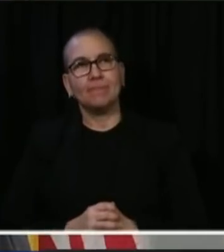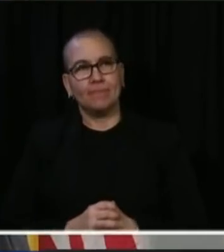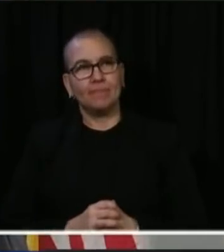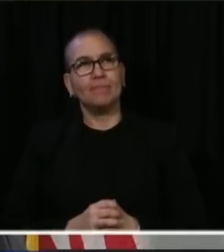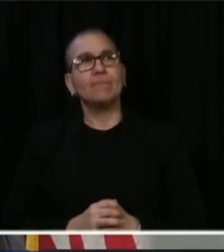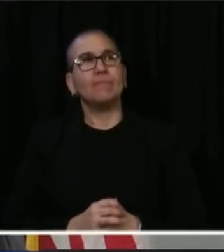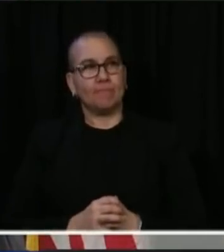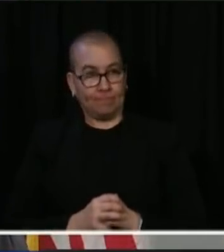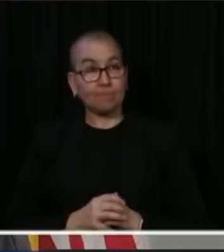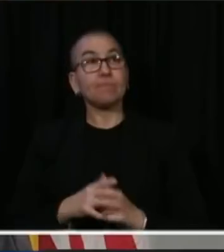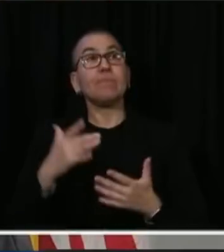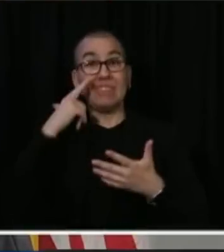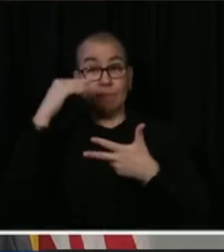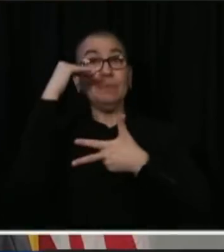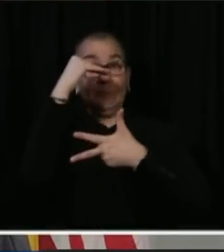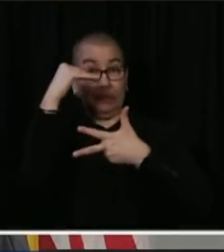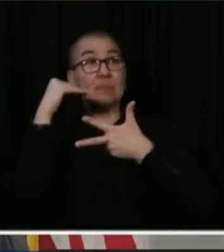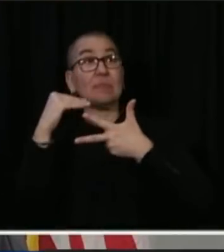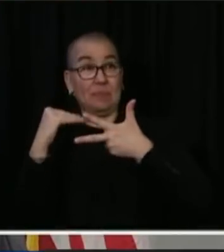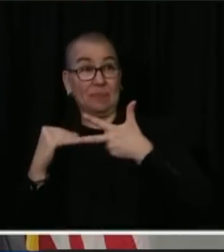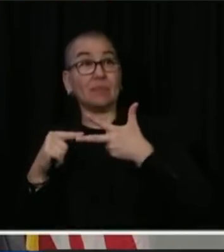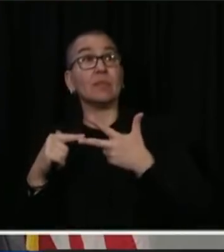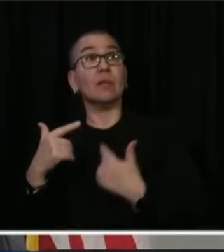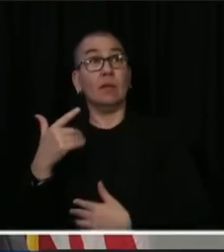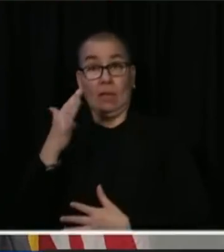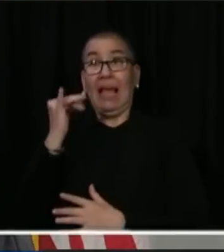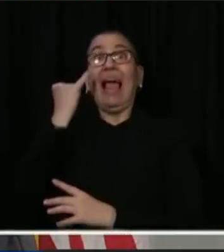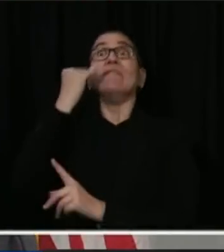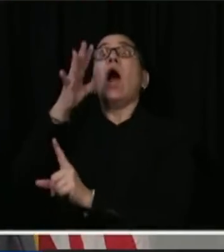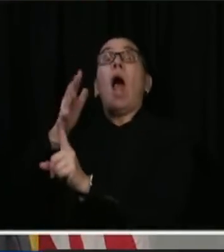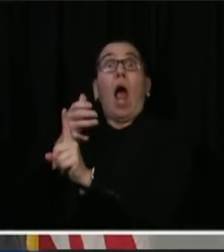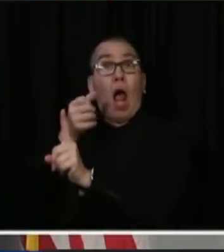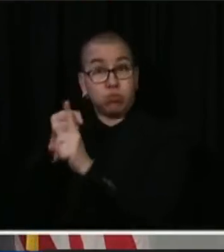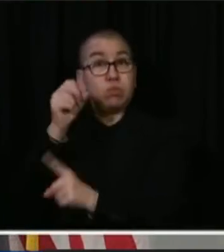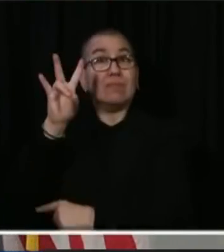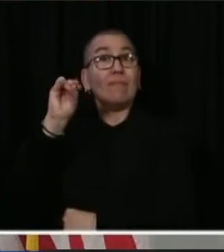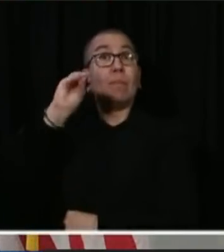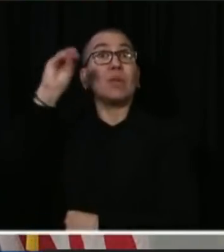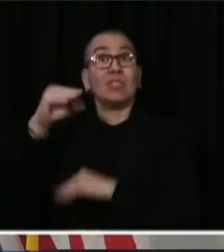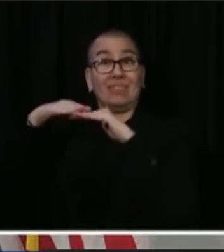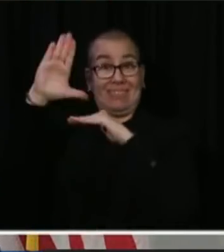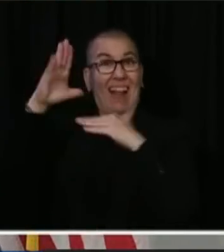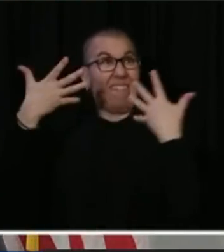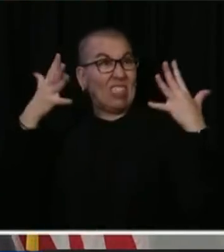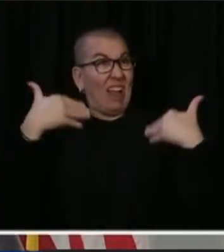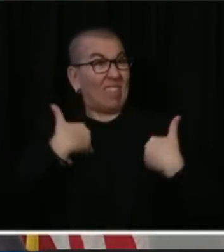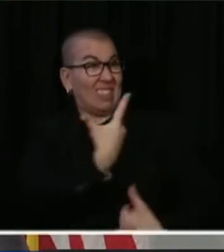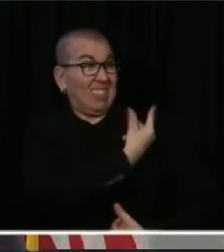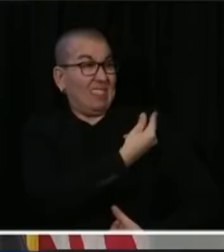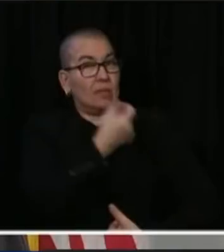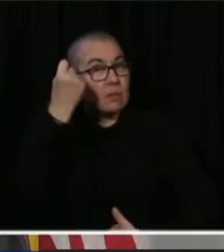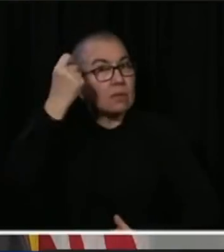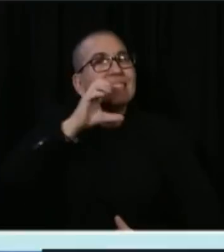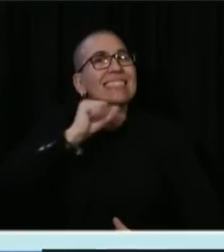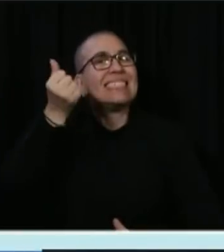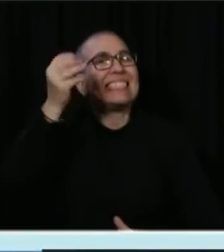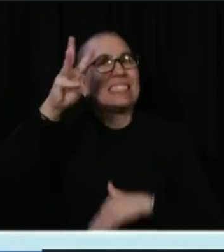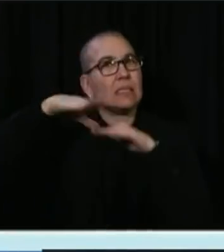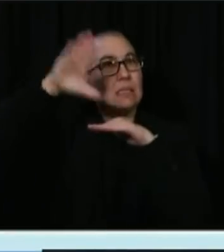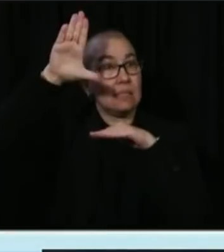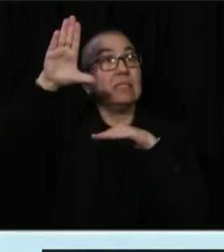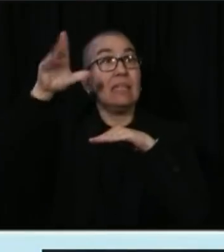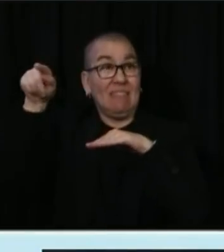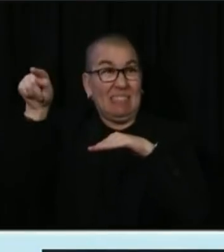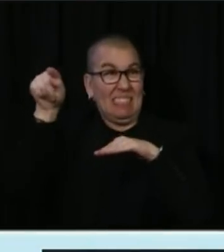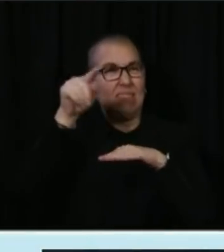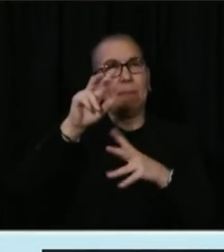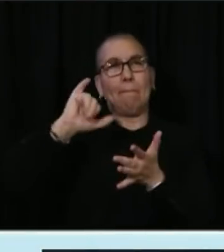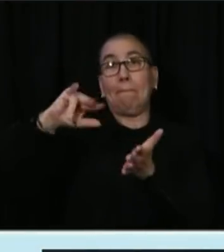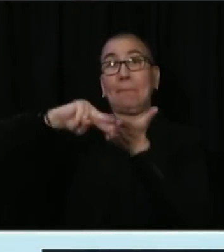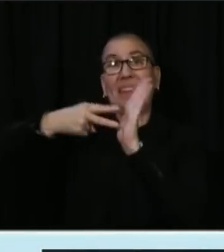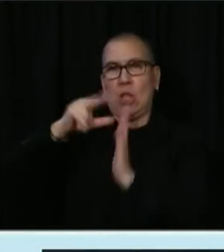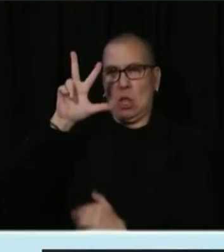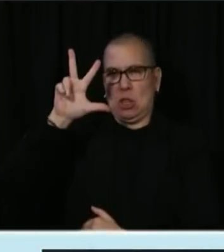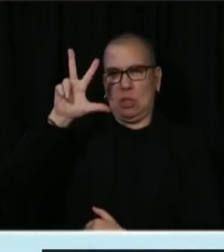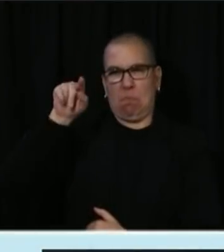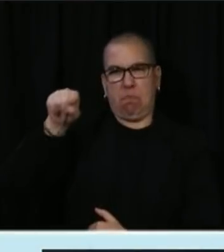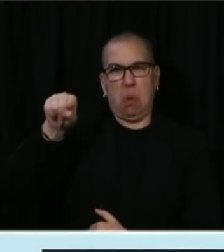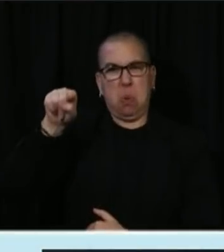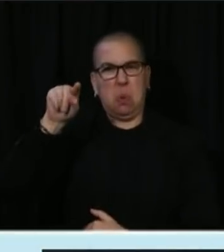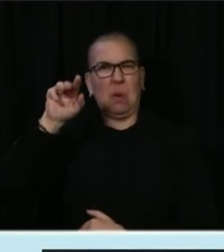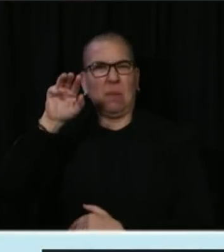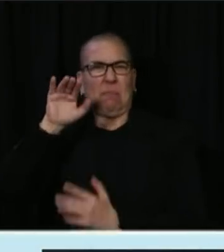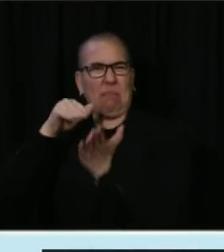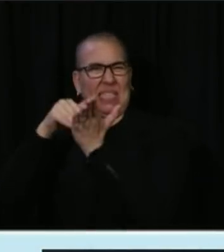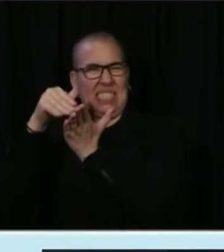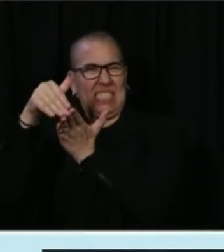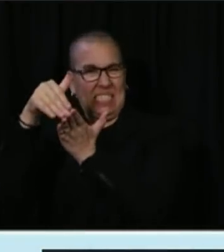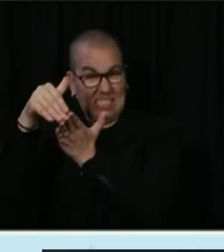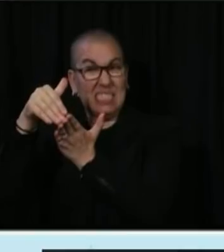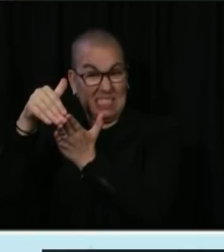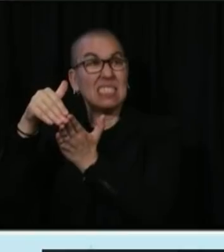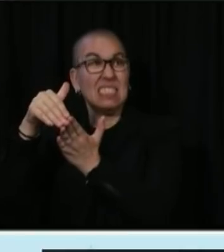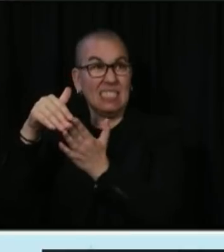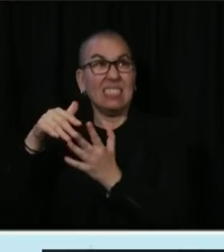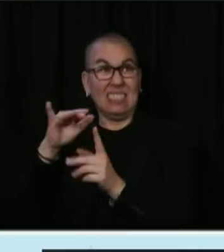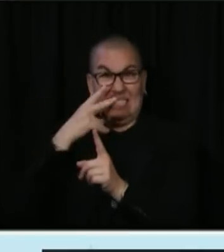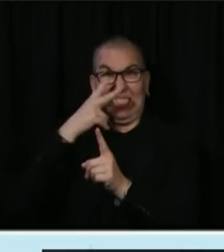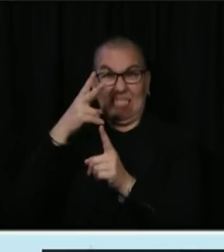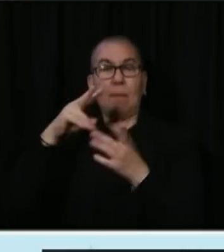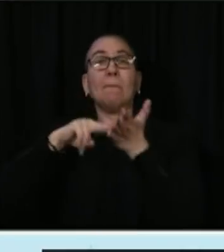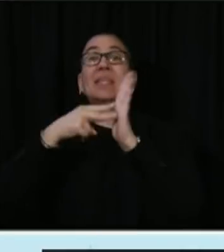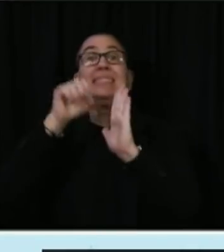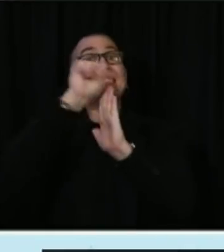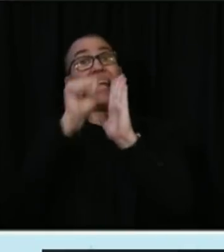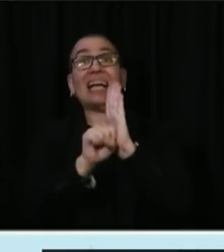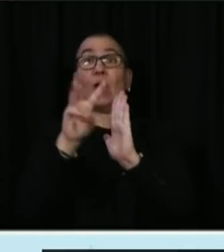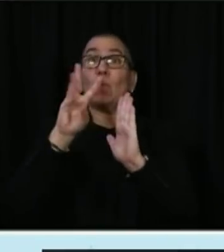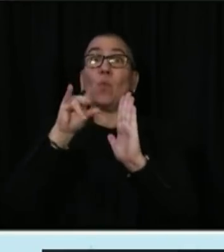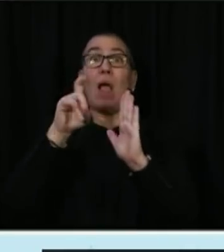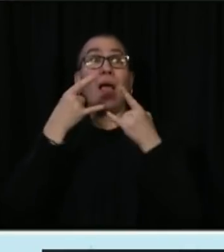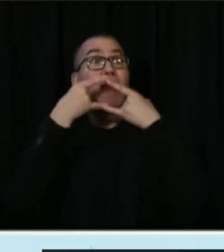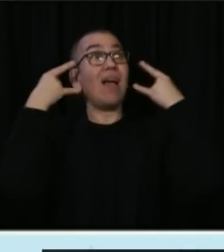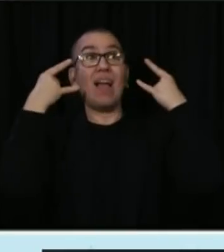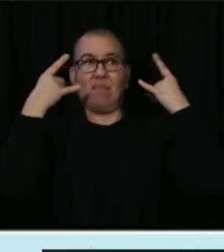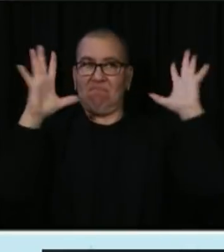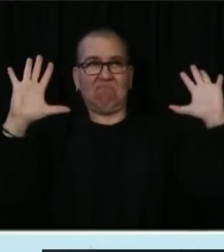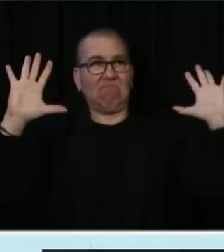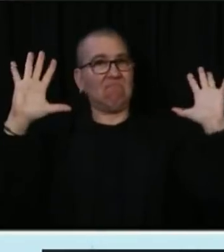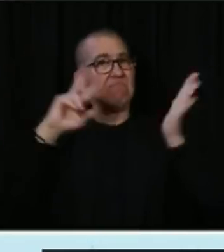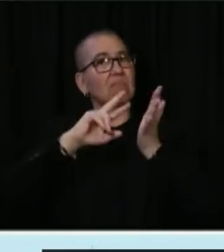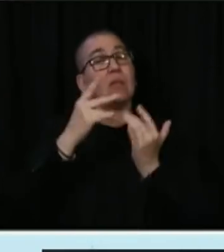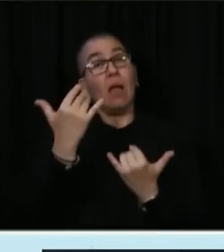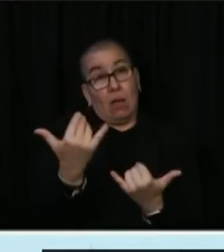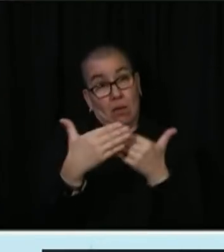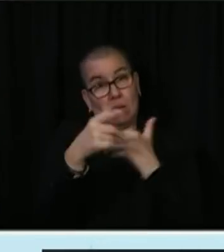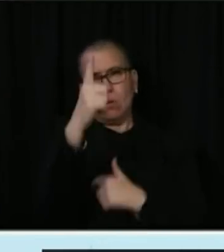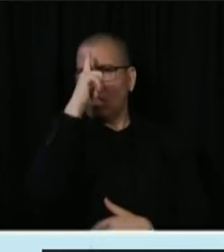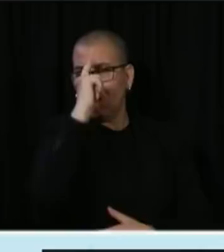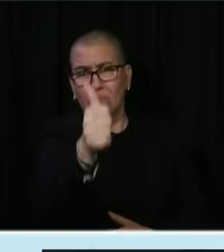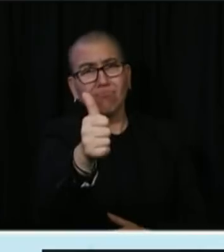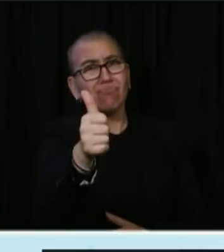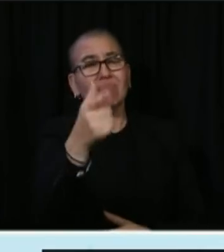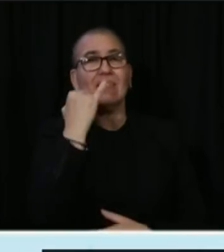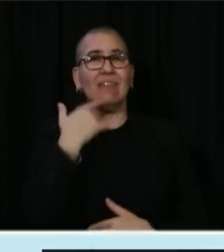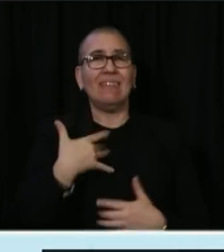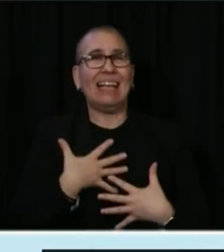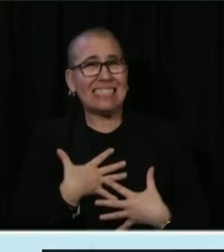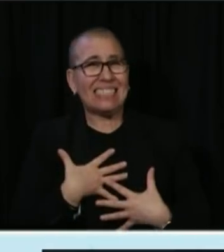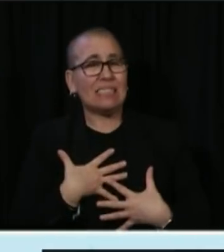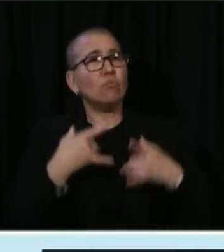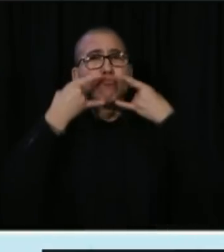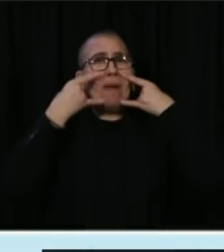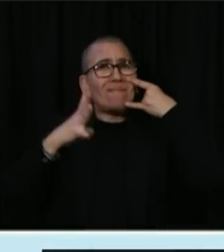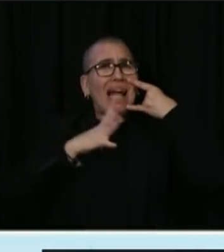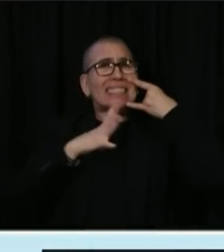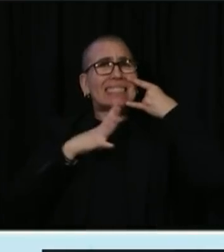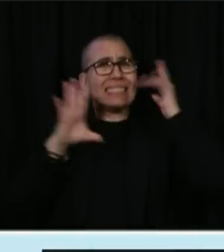KEY CONSUMER PROTECTIONS ARE